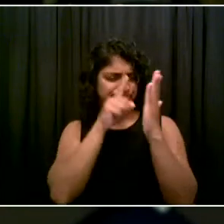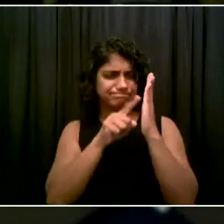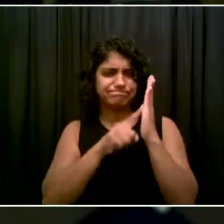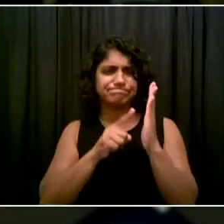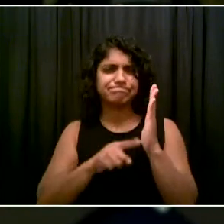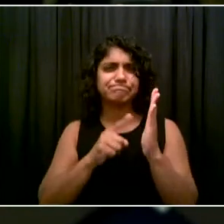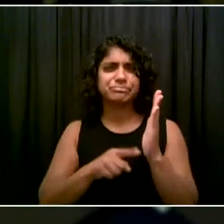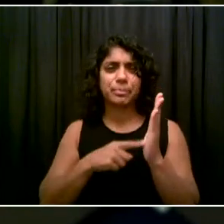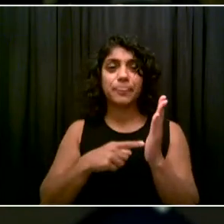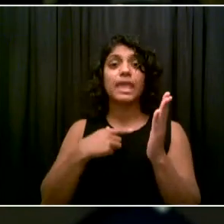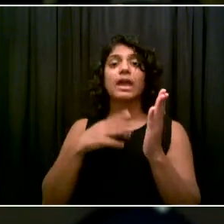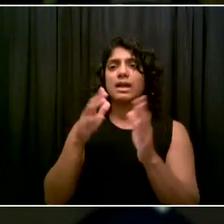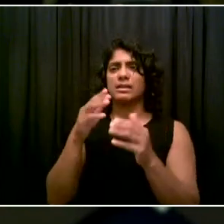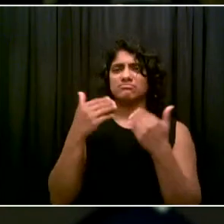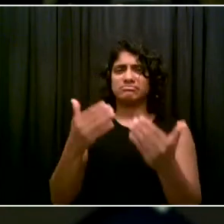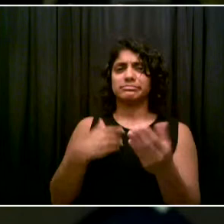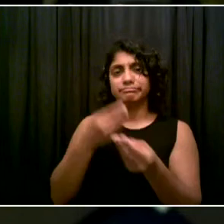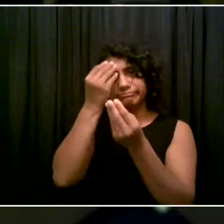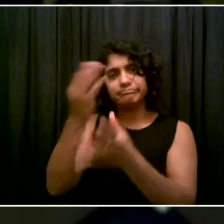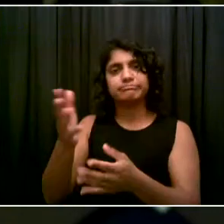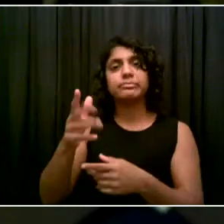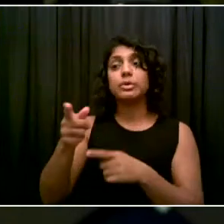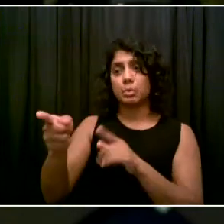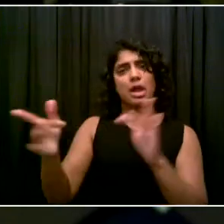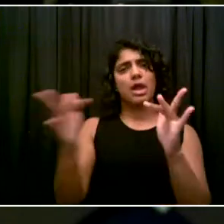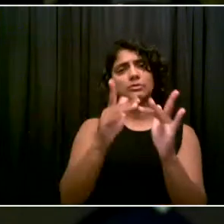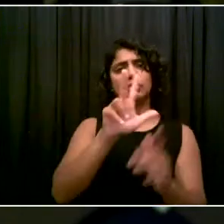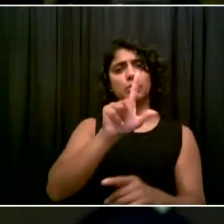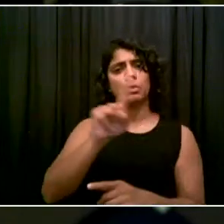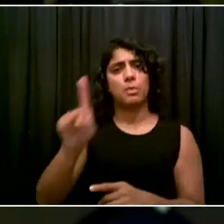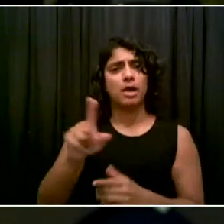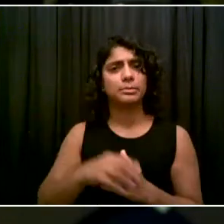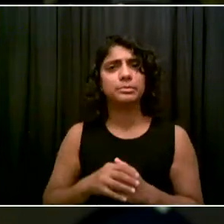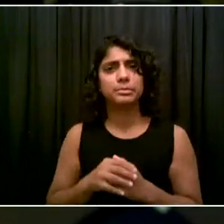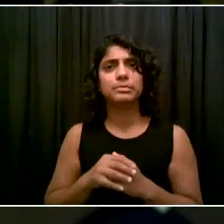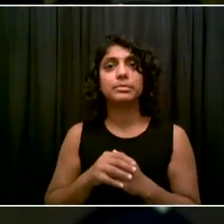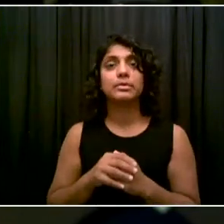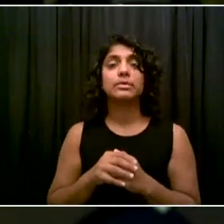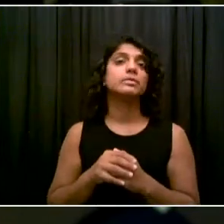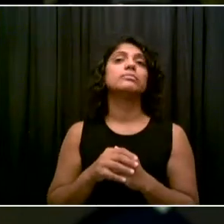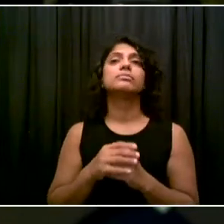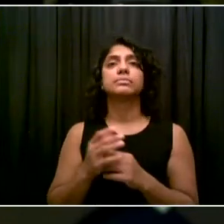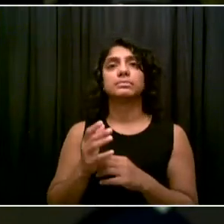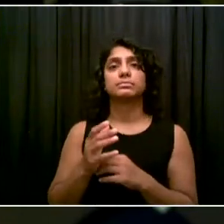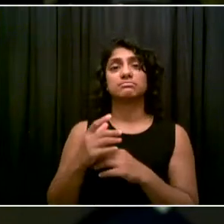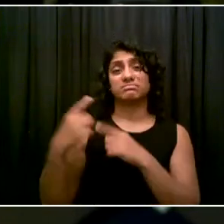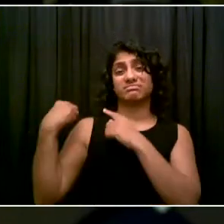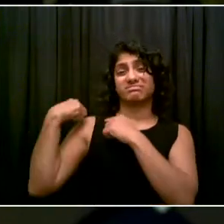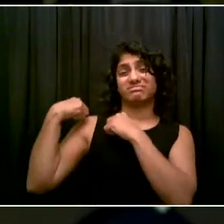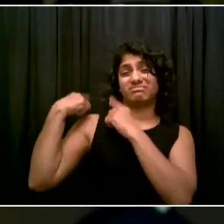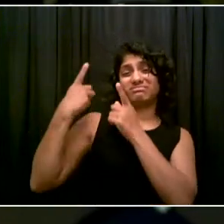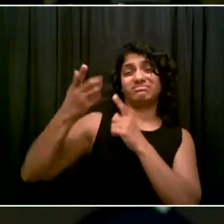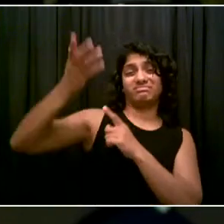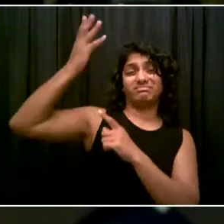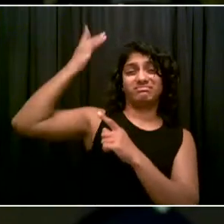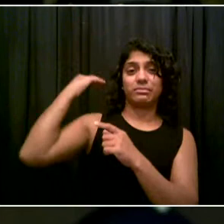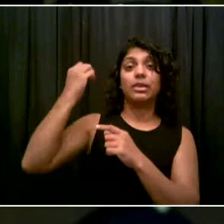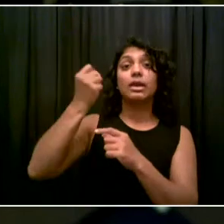EXACTLY SURE WHERE STATEN ISLAND IS, I ILWL DOUBT AND